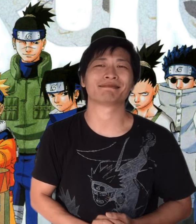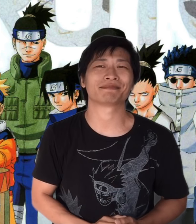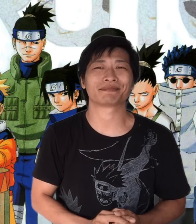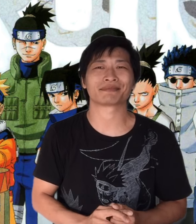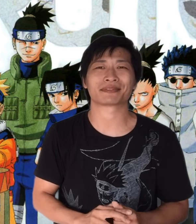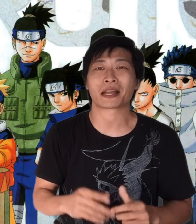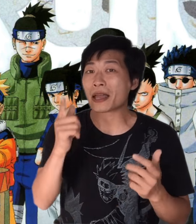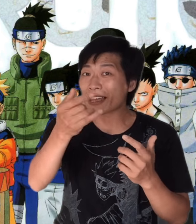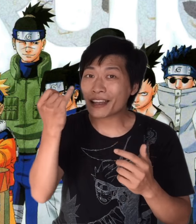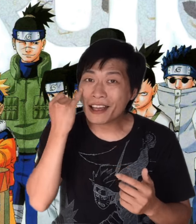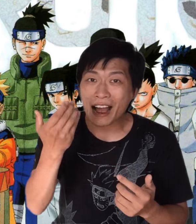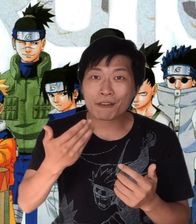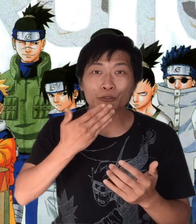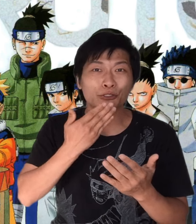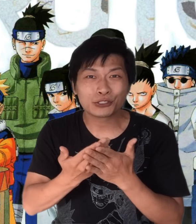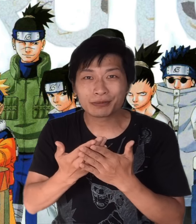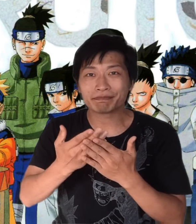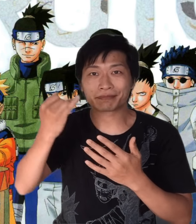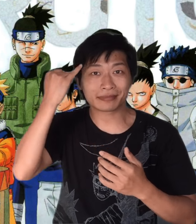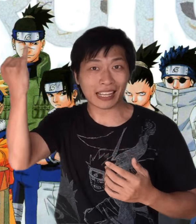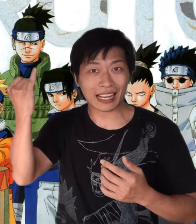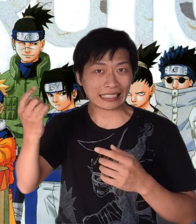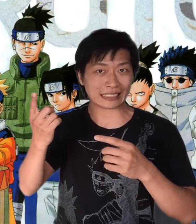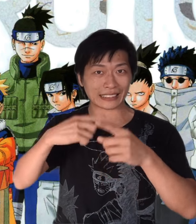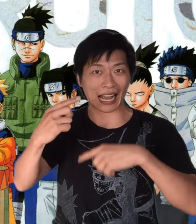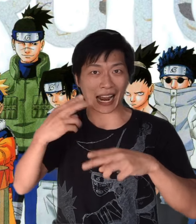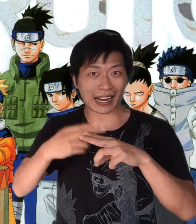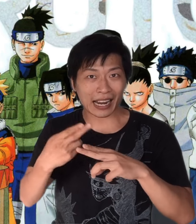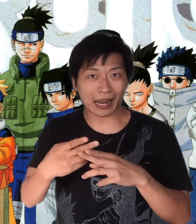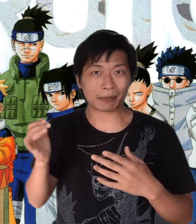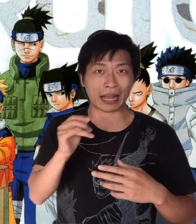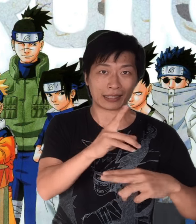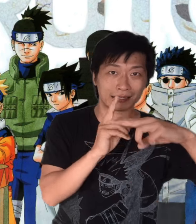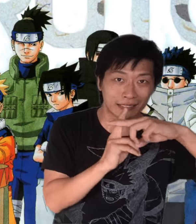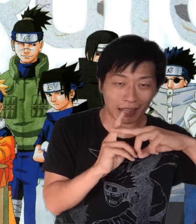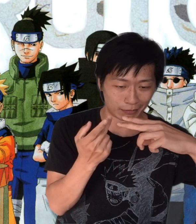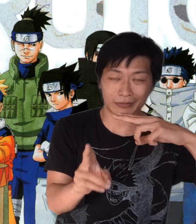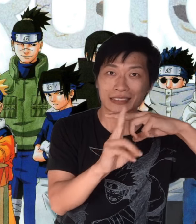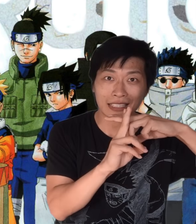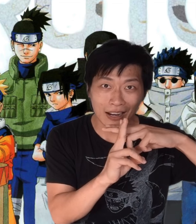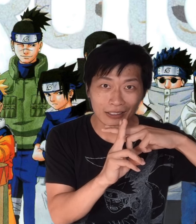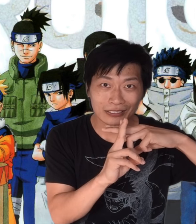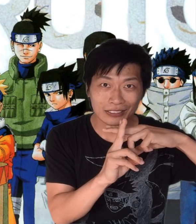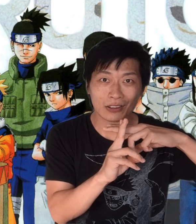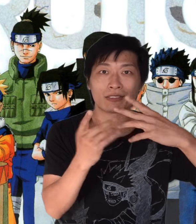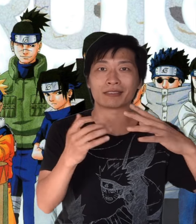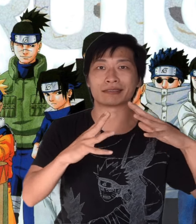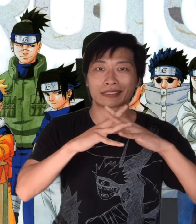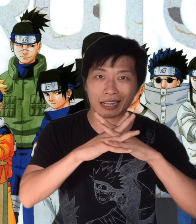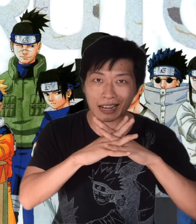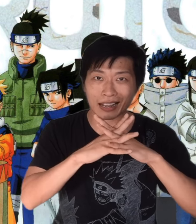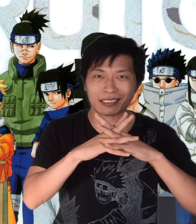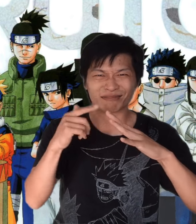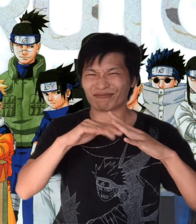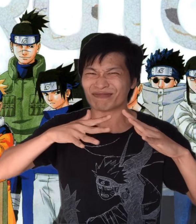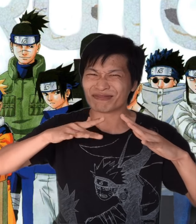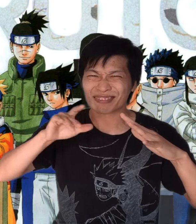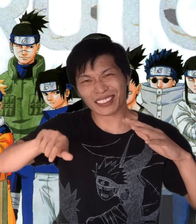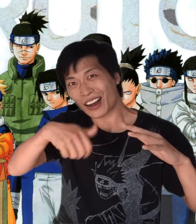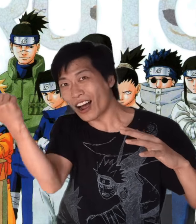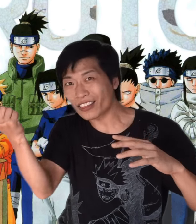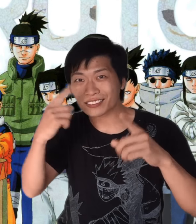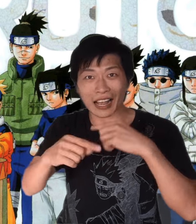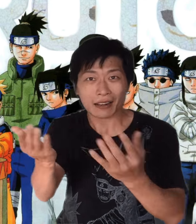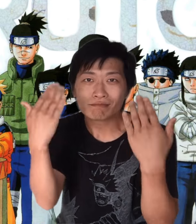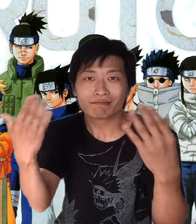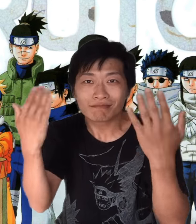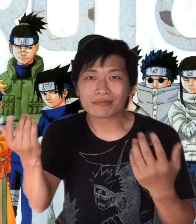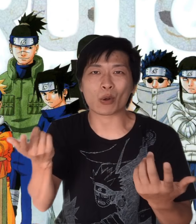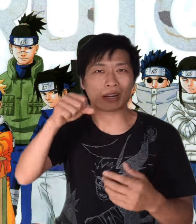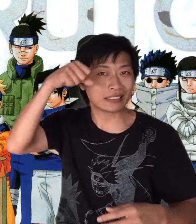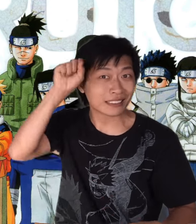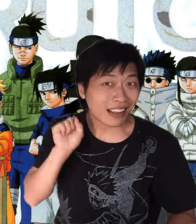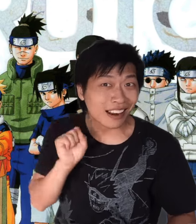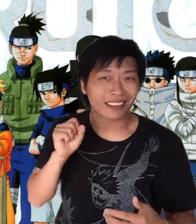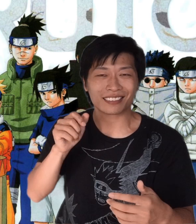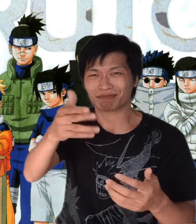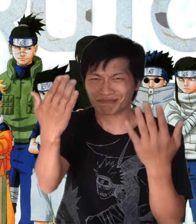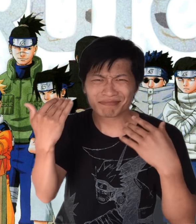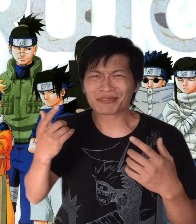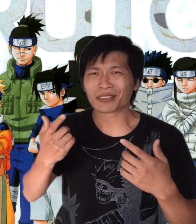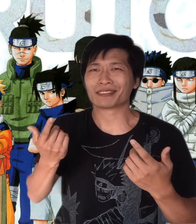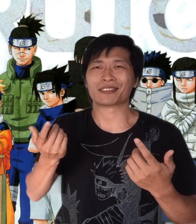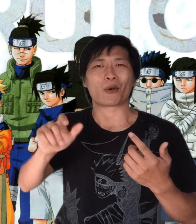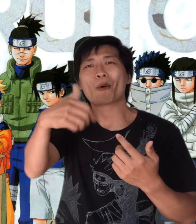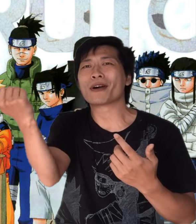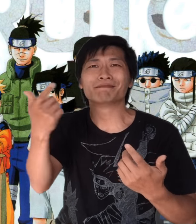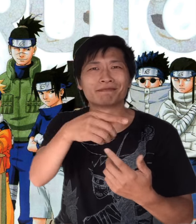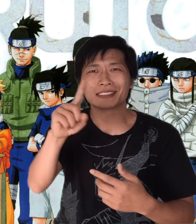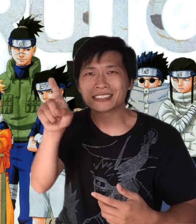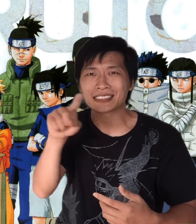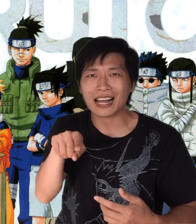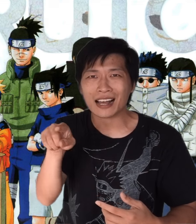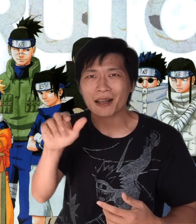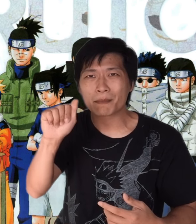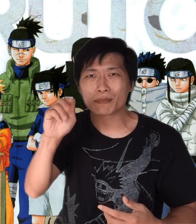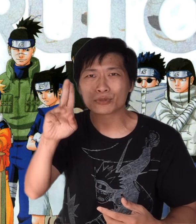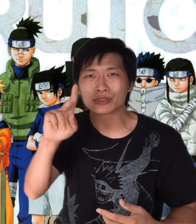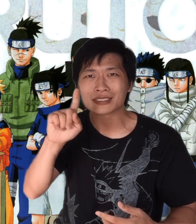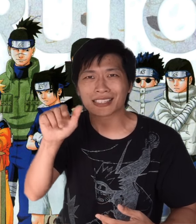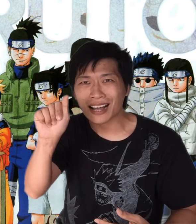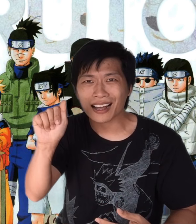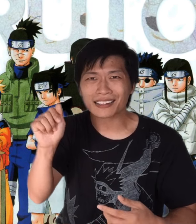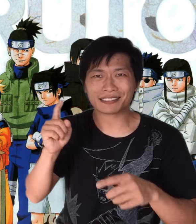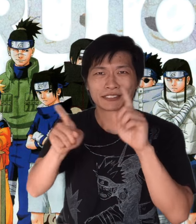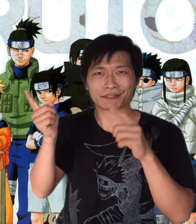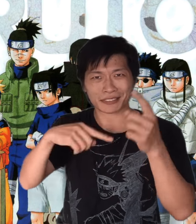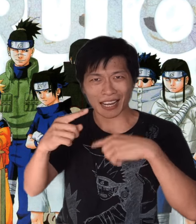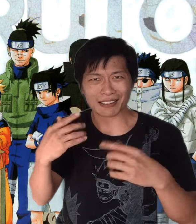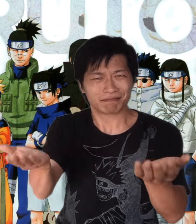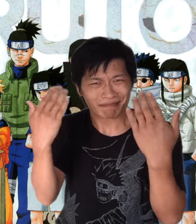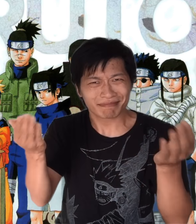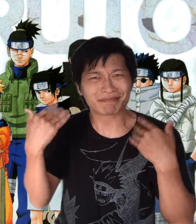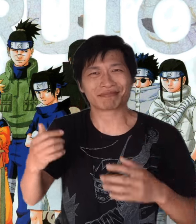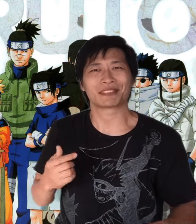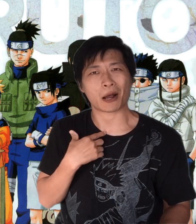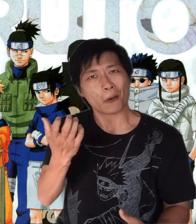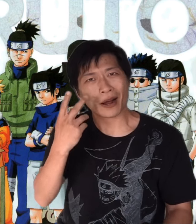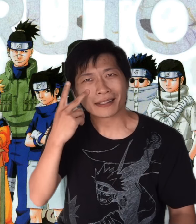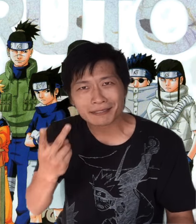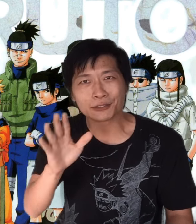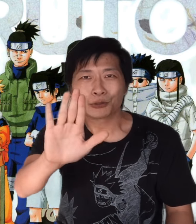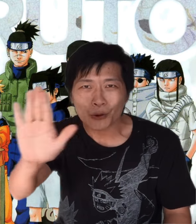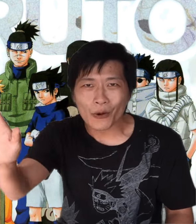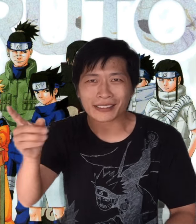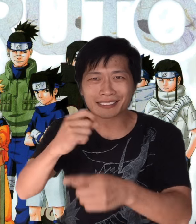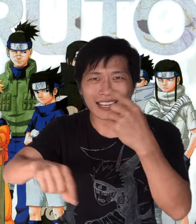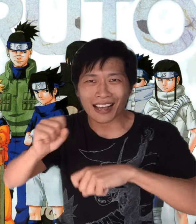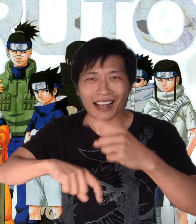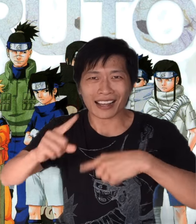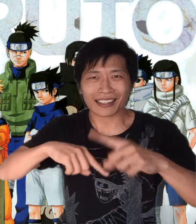If you have any good “Sign Names” for any characters like Sasuke, Sakura, Zabuza or any others please let me know.